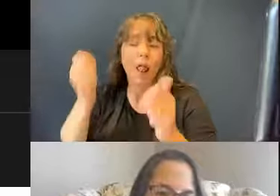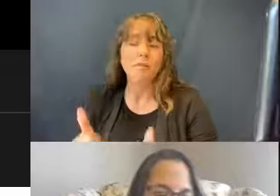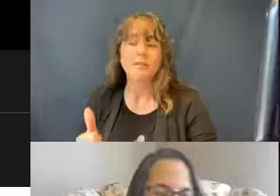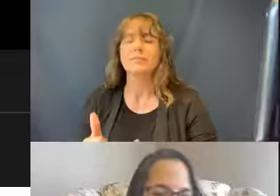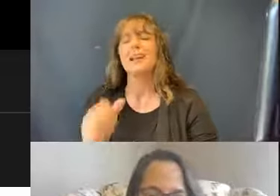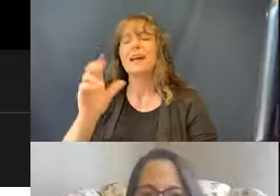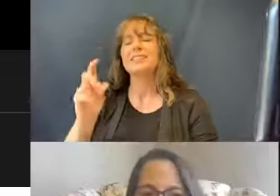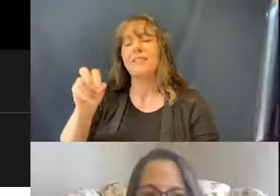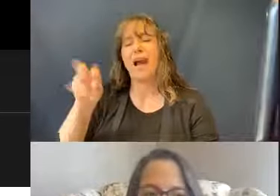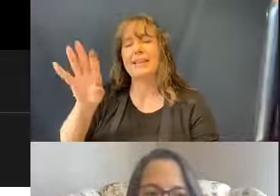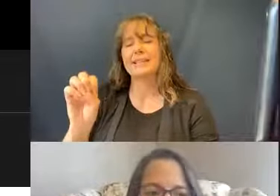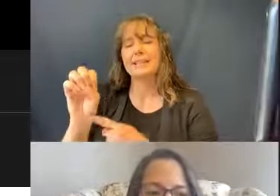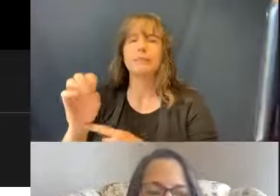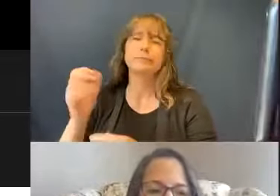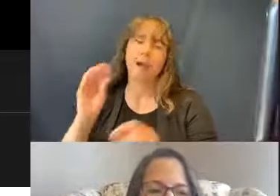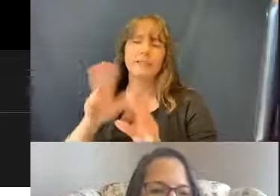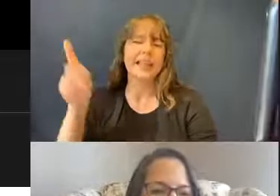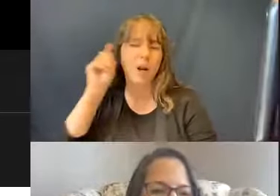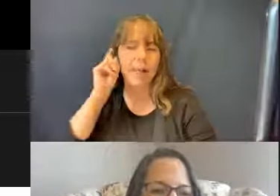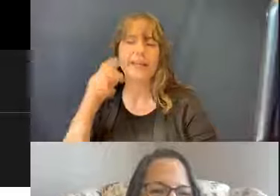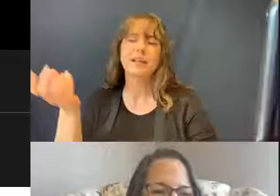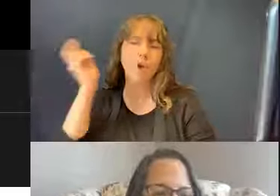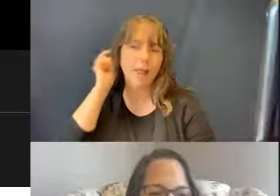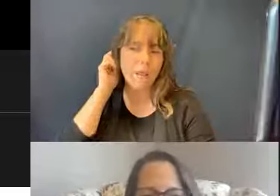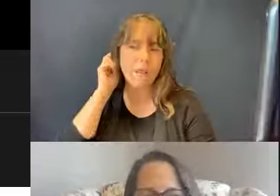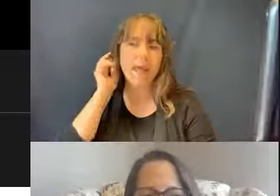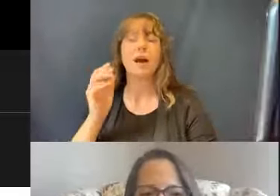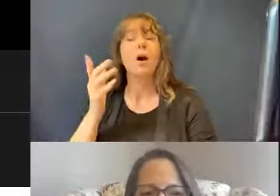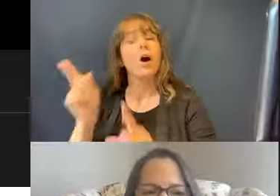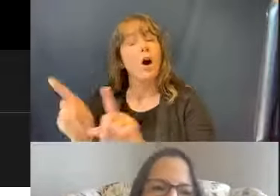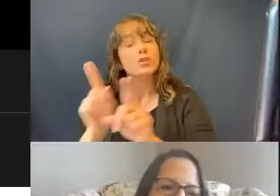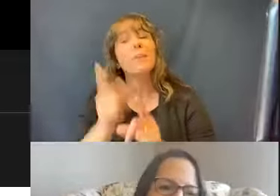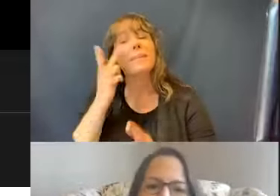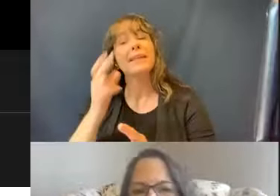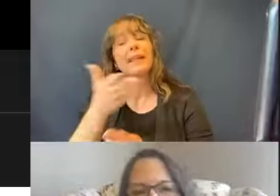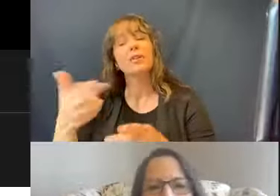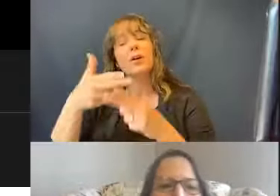aids, cochlear implants, but you may also see things called FM systems where the speaker